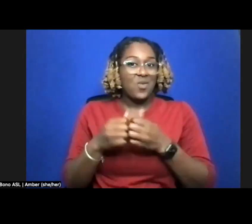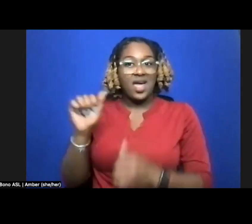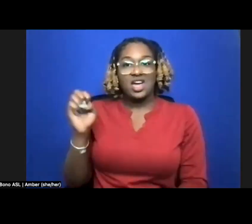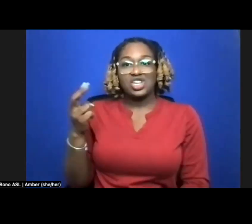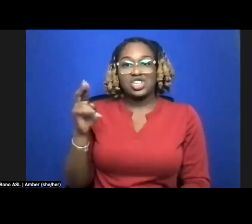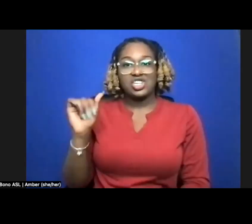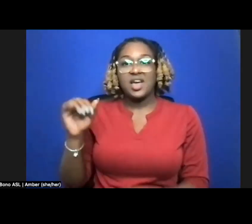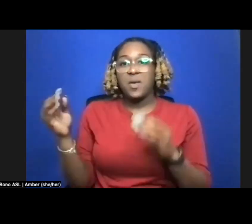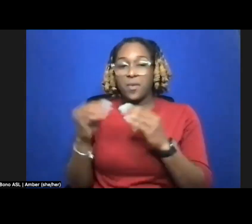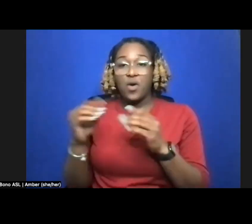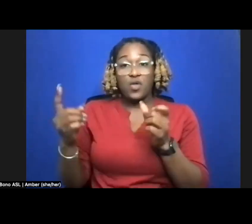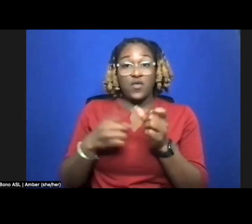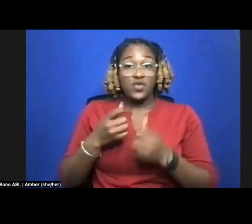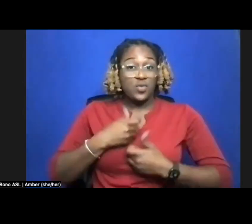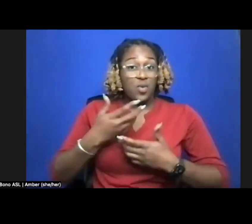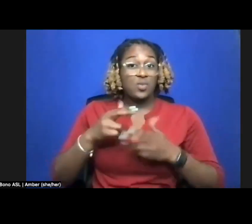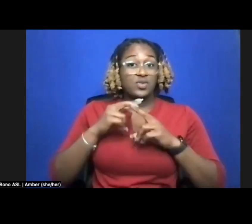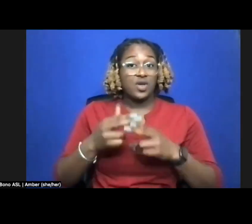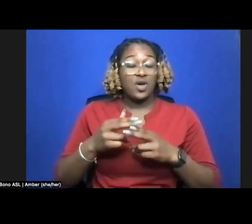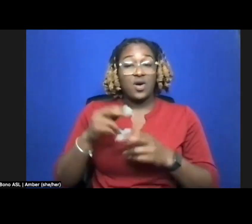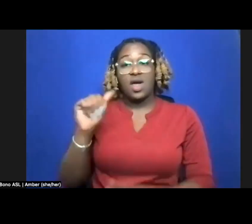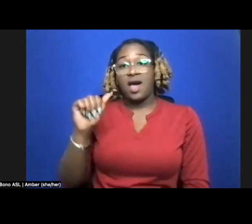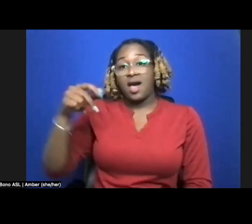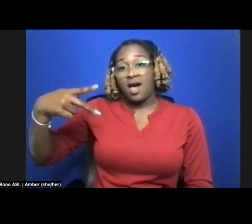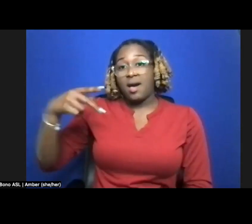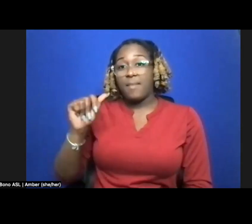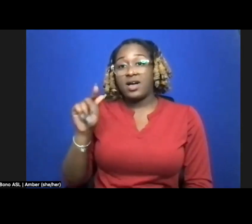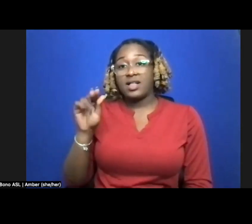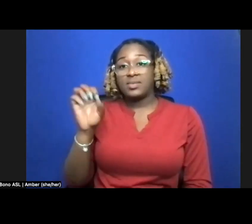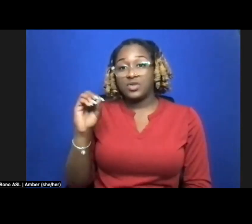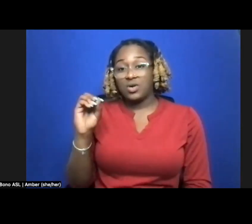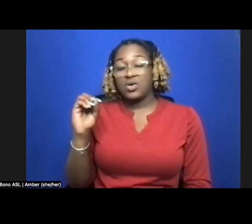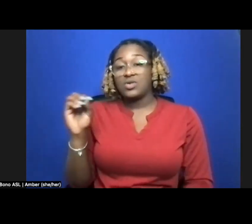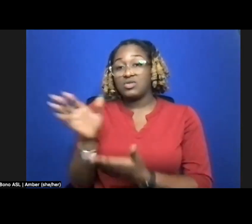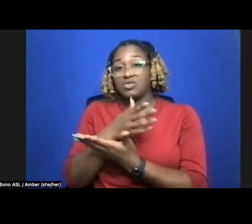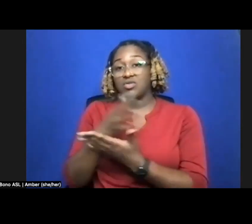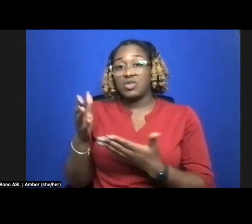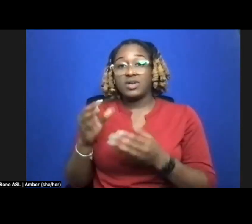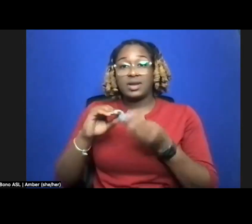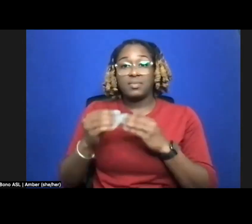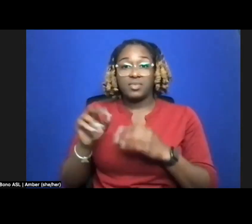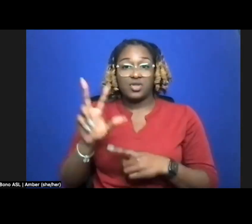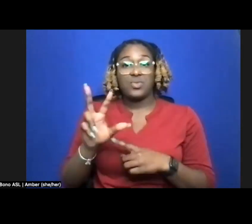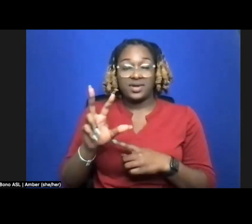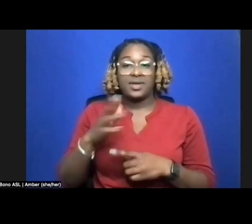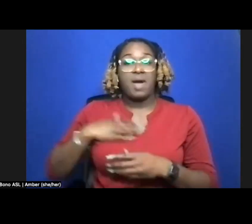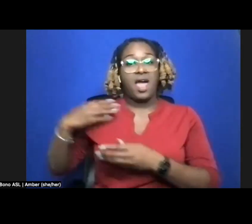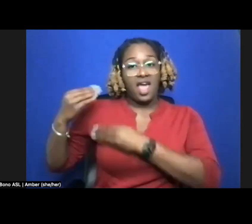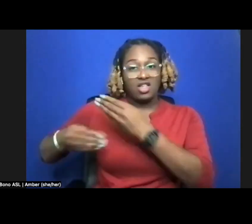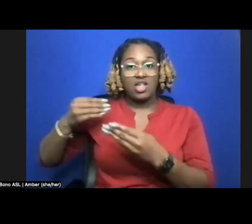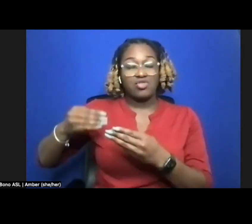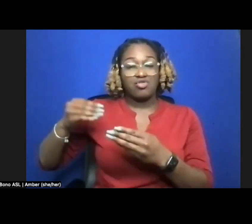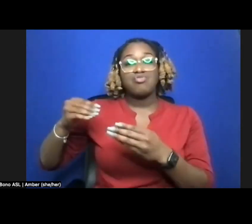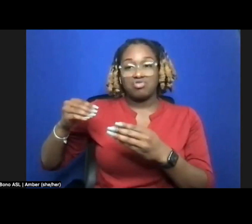read is called apocalypso song #3, and it will serve as my ancestral dedication for tonight.